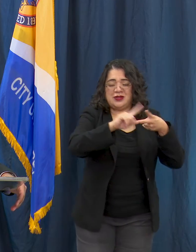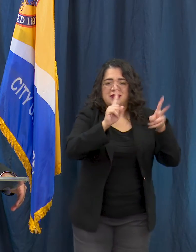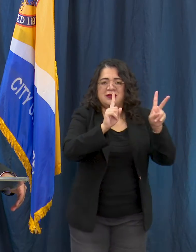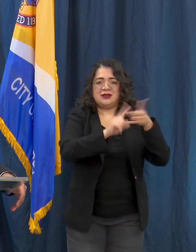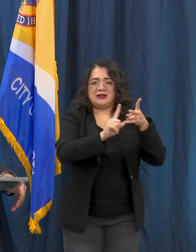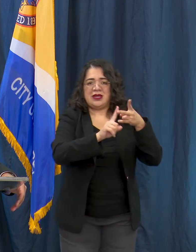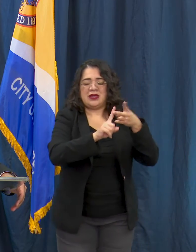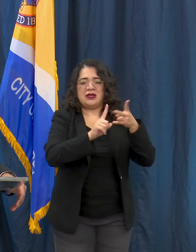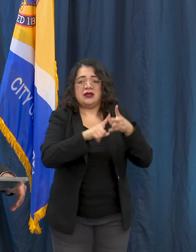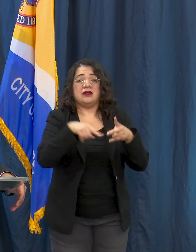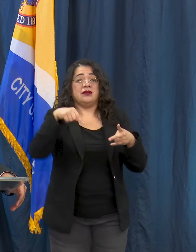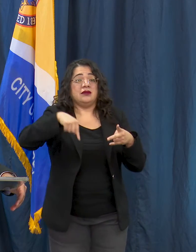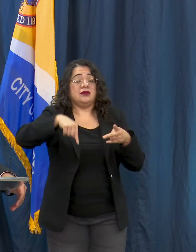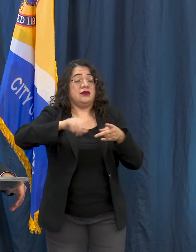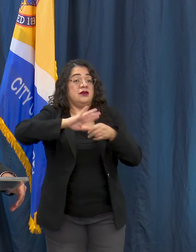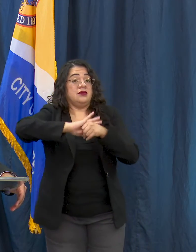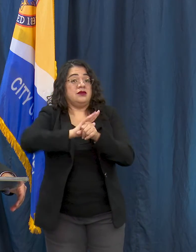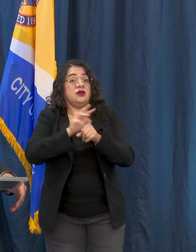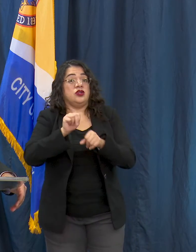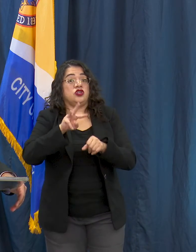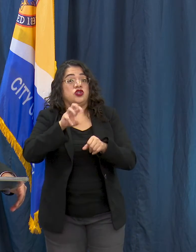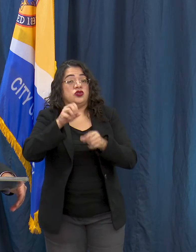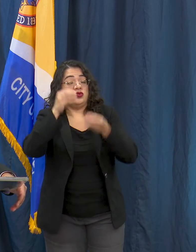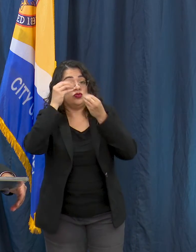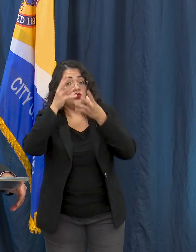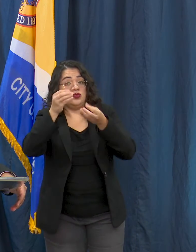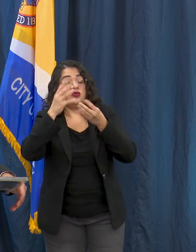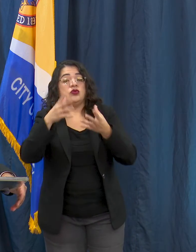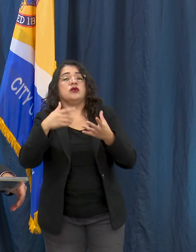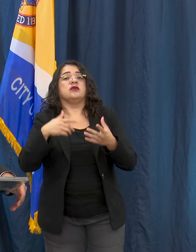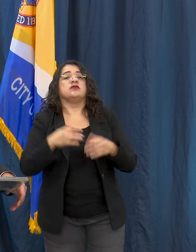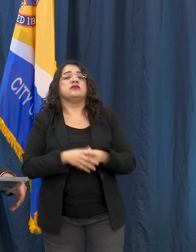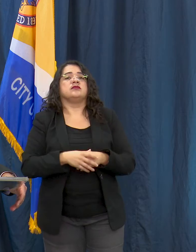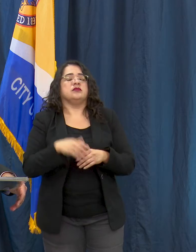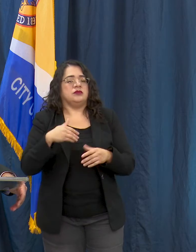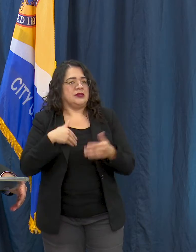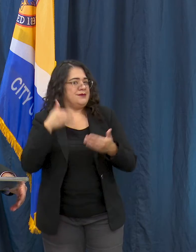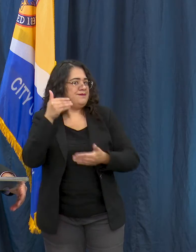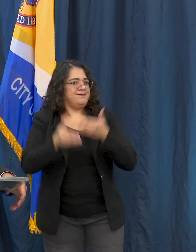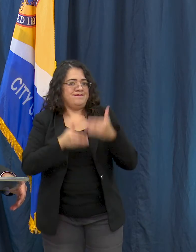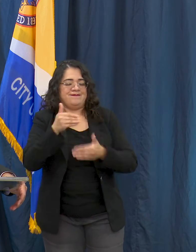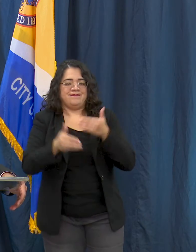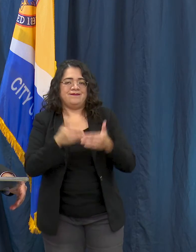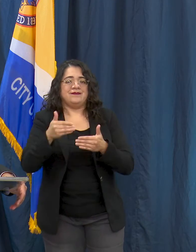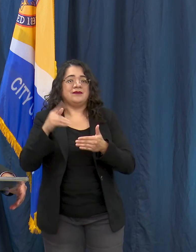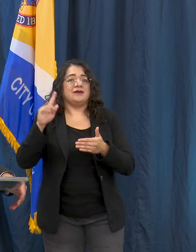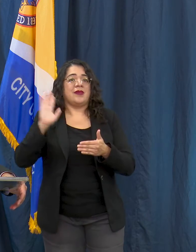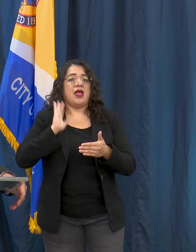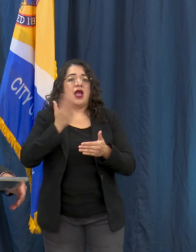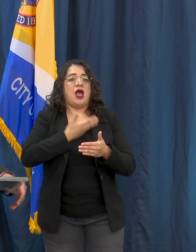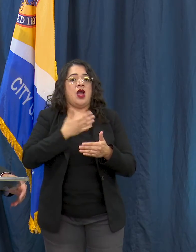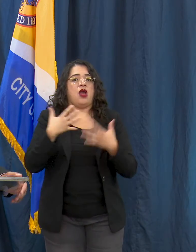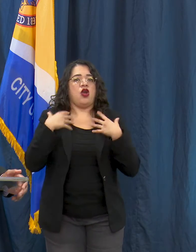updates. We are doing these updates the best we can with the advice of our Health Department